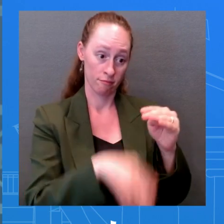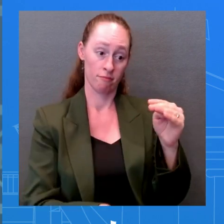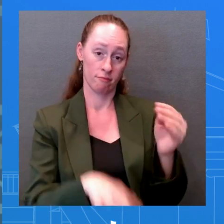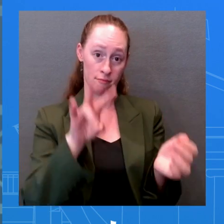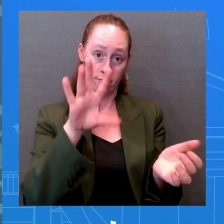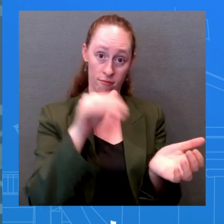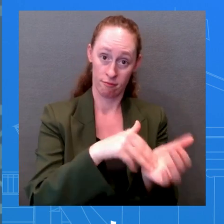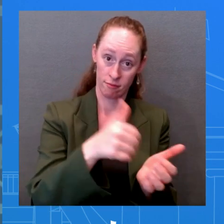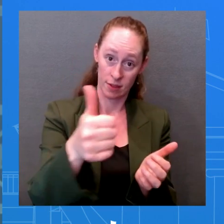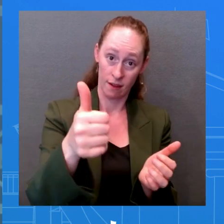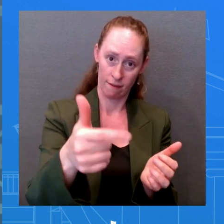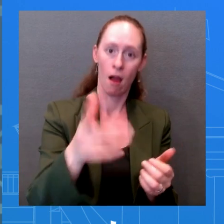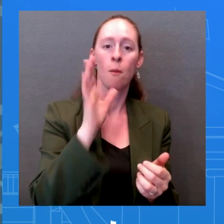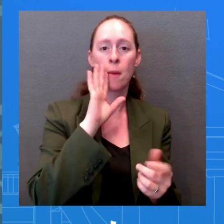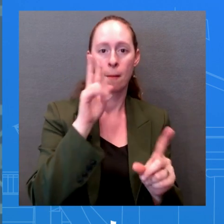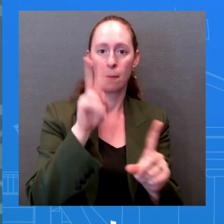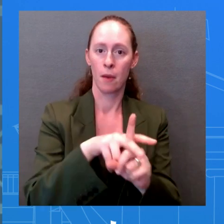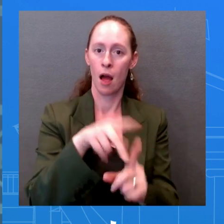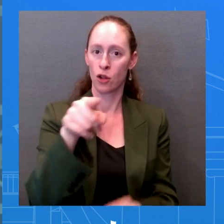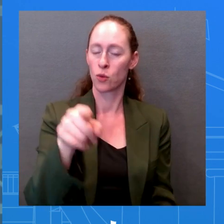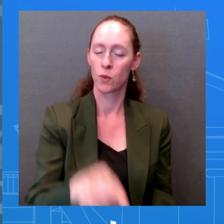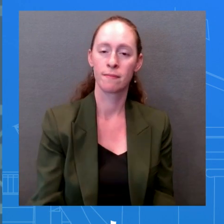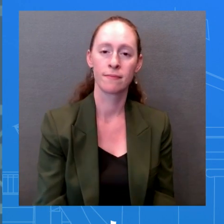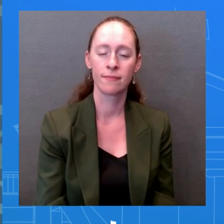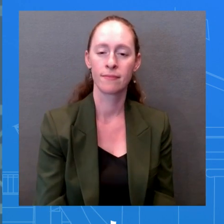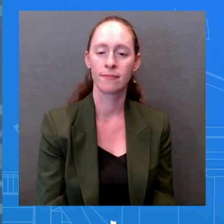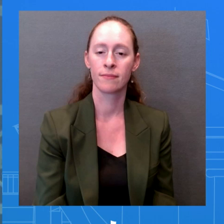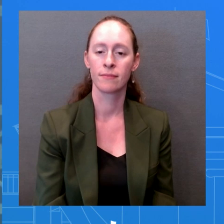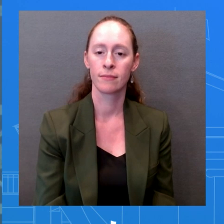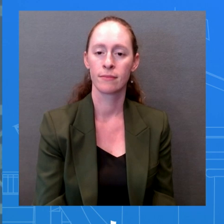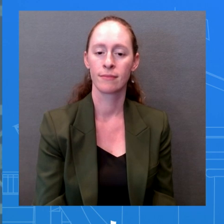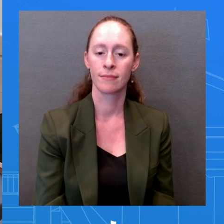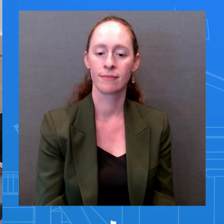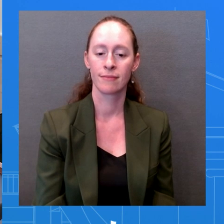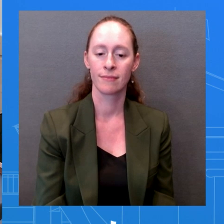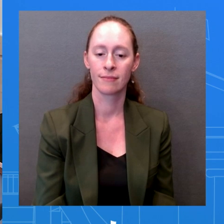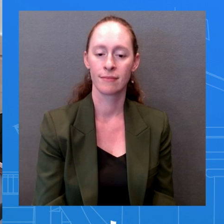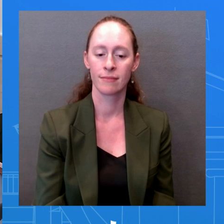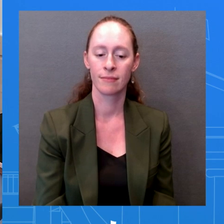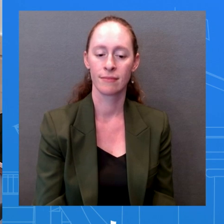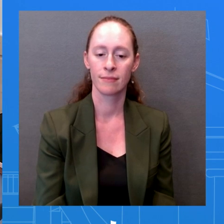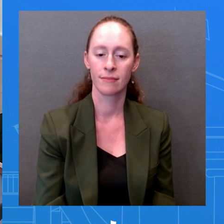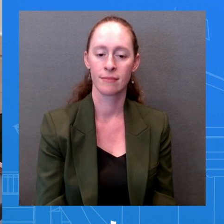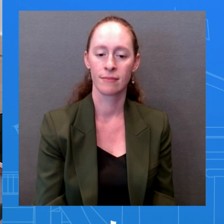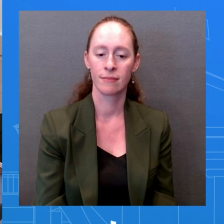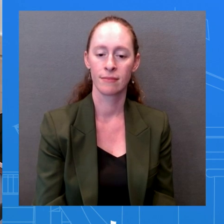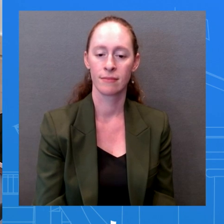The Press: Thanks, Karine. Can you just first start off by talking about the reports that Bill Richardson is in Moscow